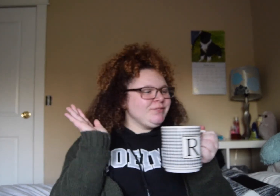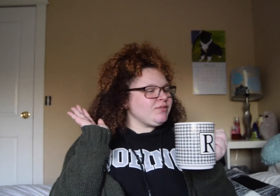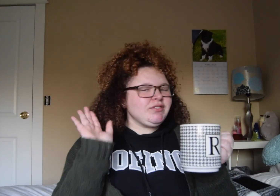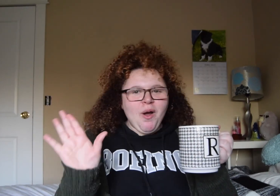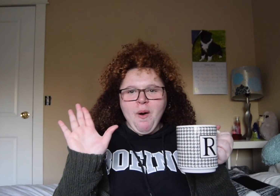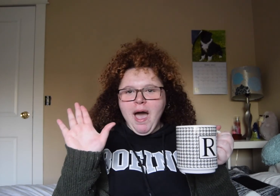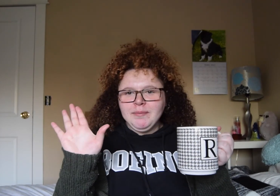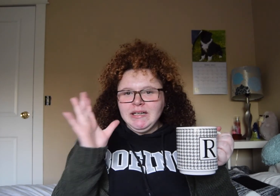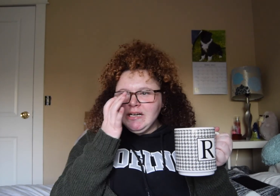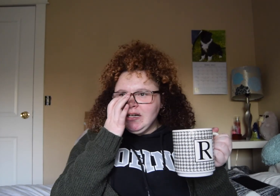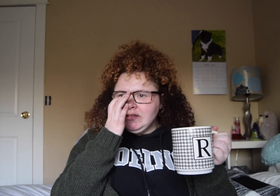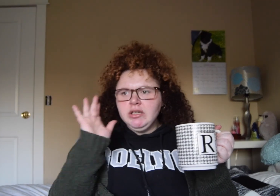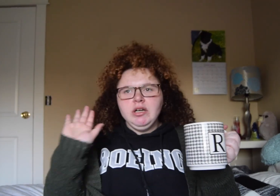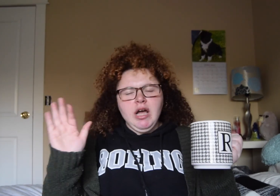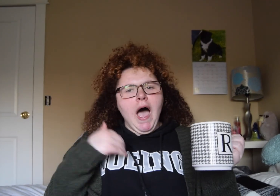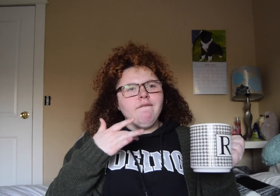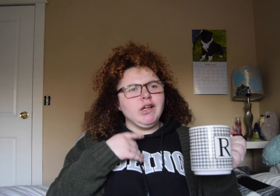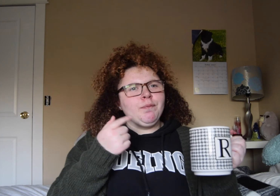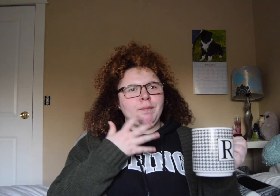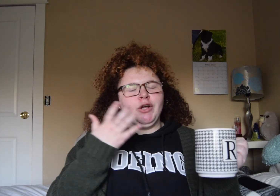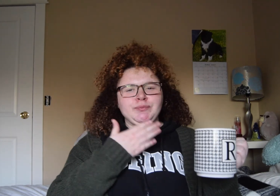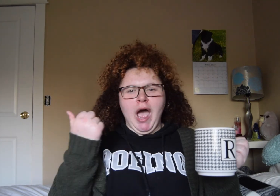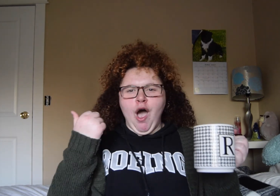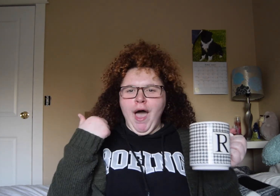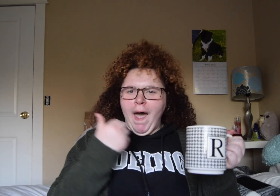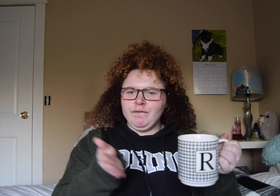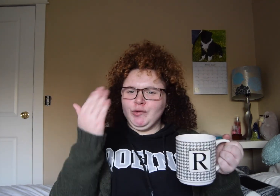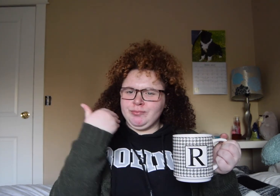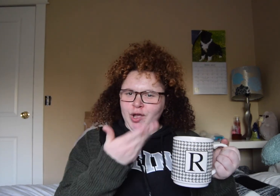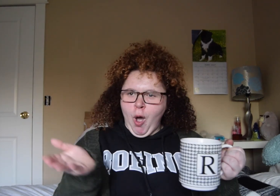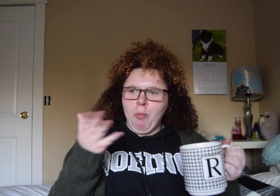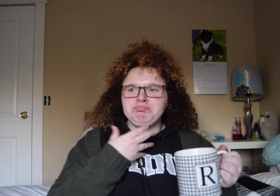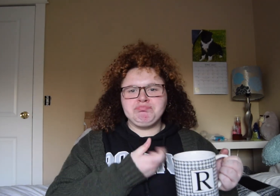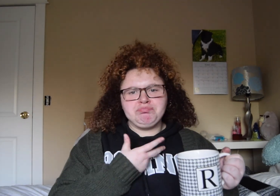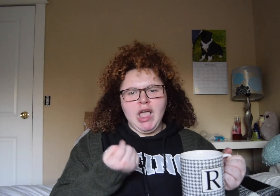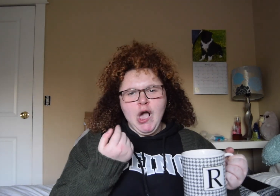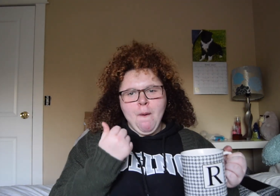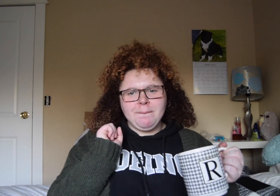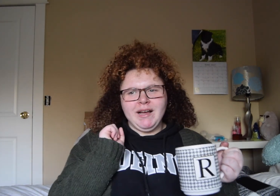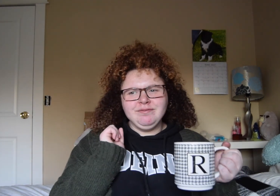Okay so.. I do feel much better after venting out a little bit